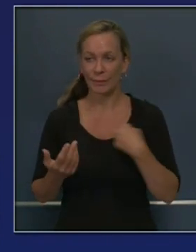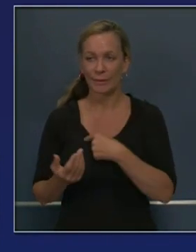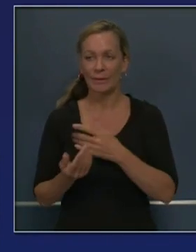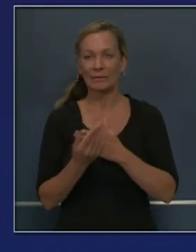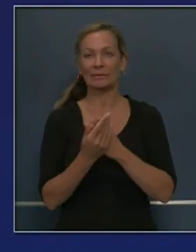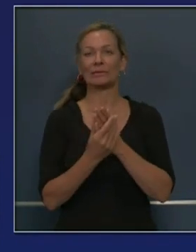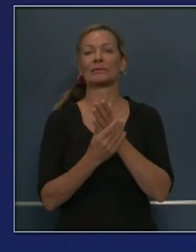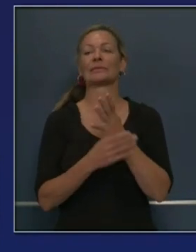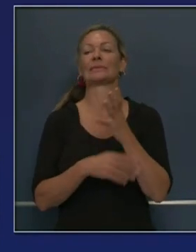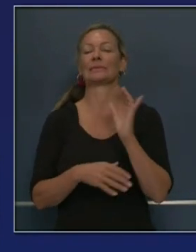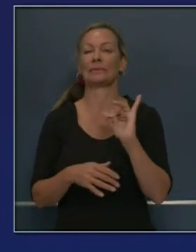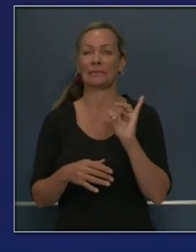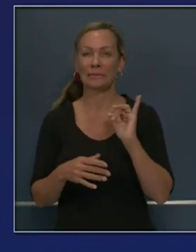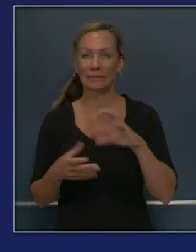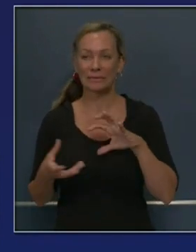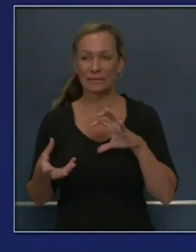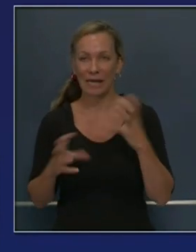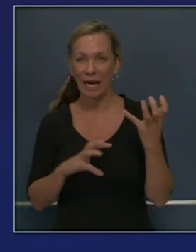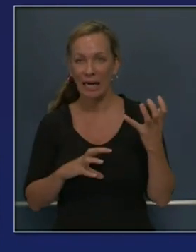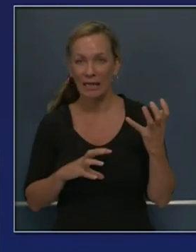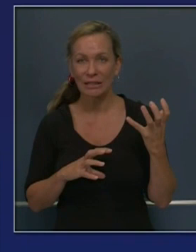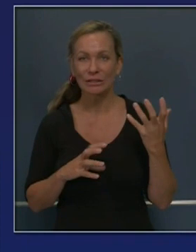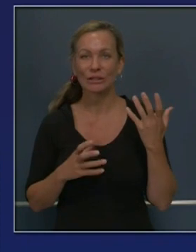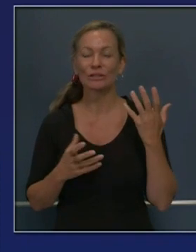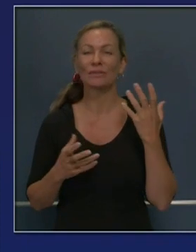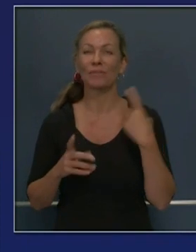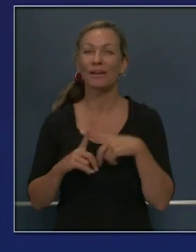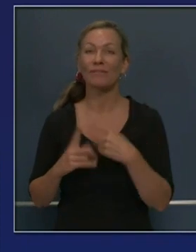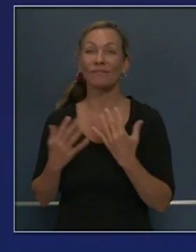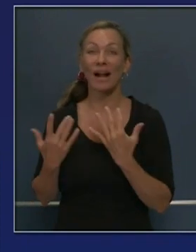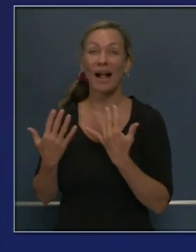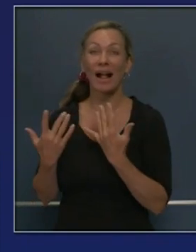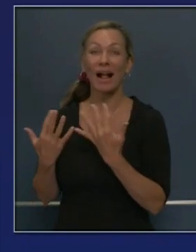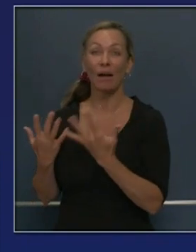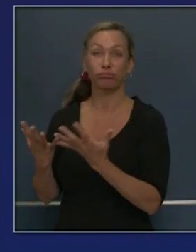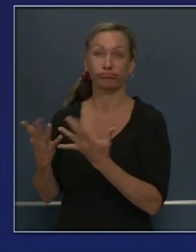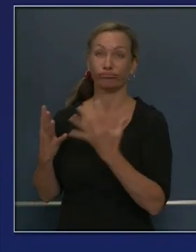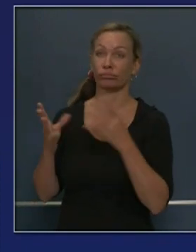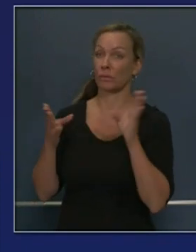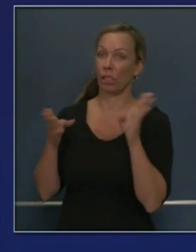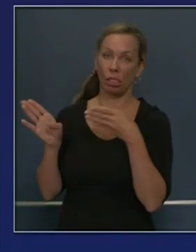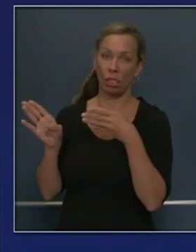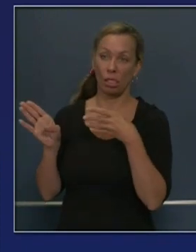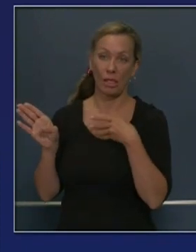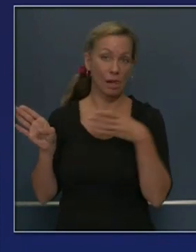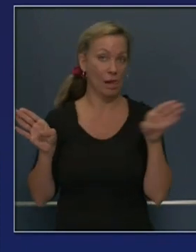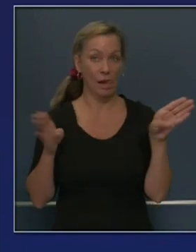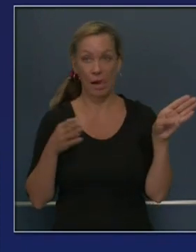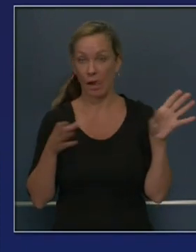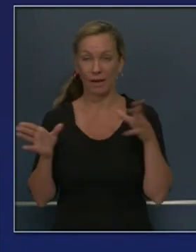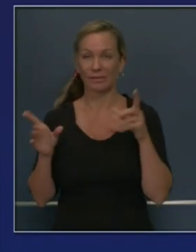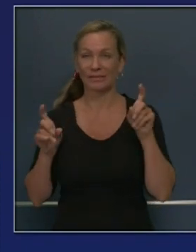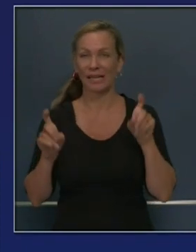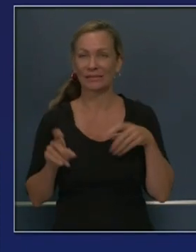DOWN. NOT SURPRISINGLY, IF NOT SURPRISINGLY OF WHY WE ARE